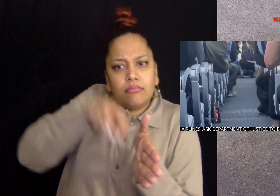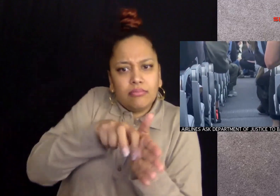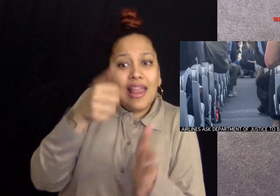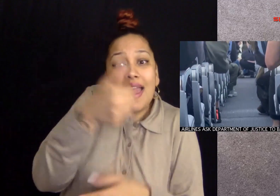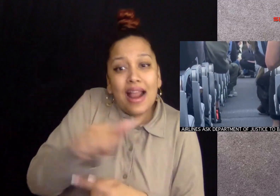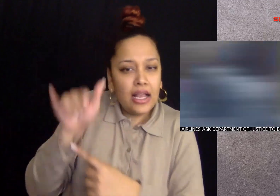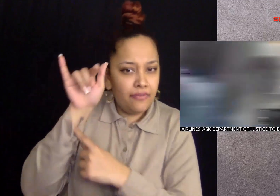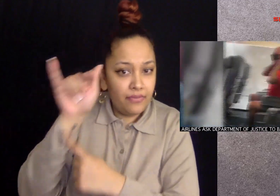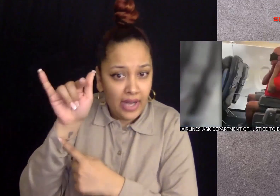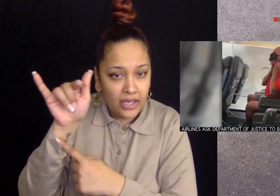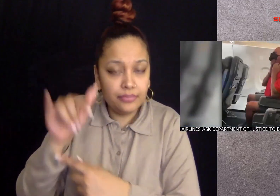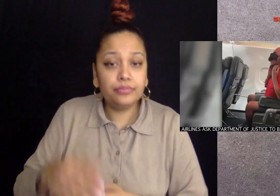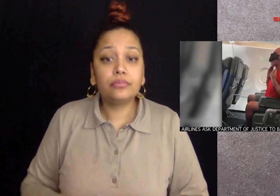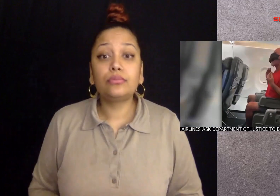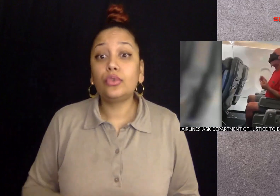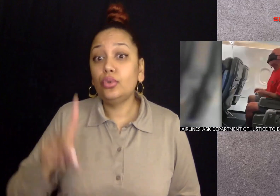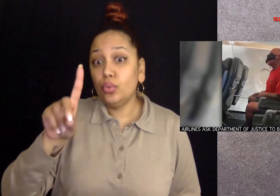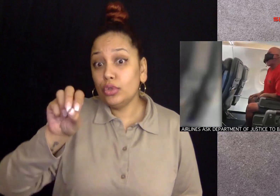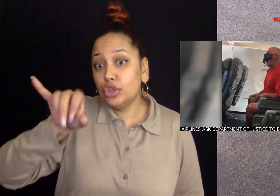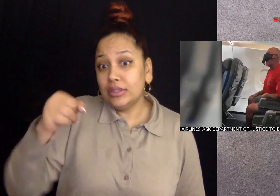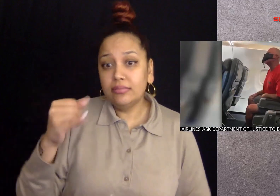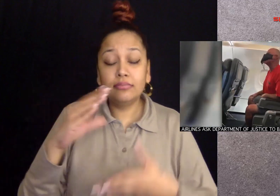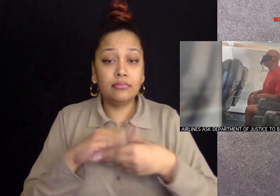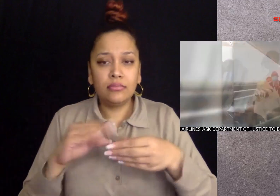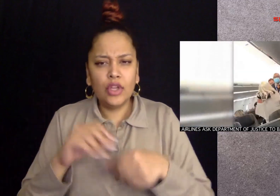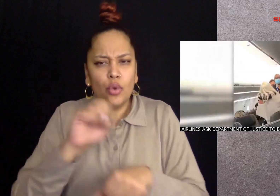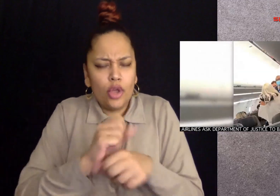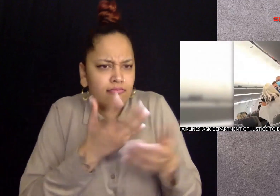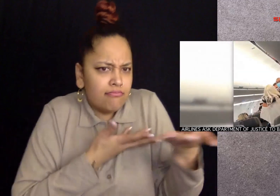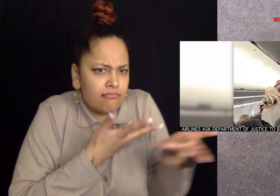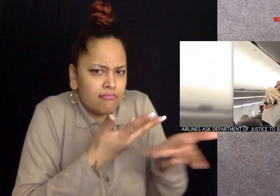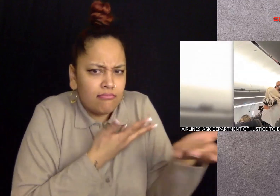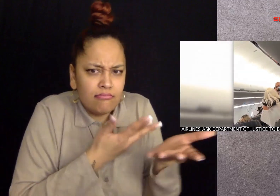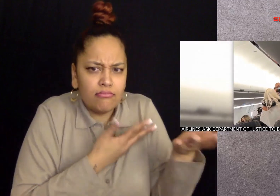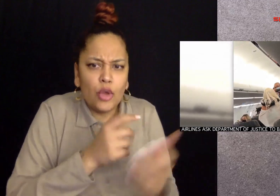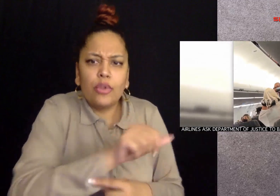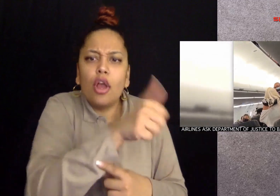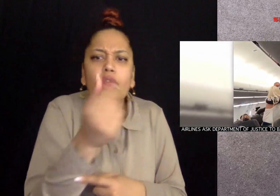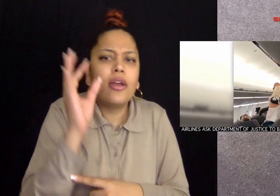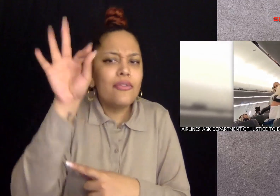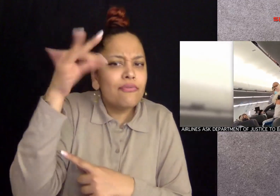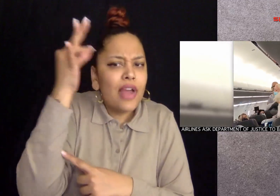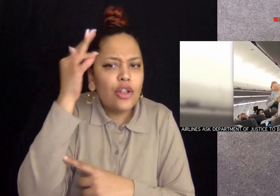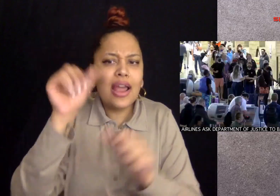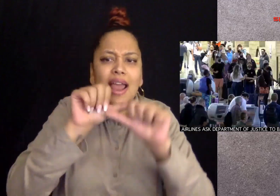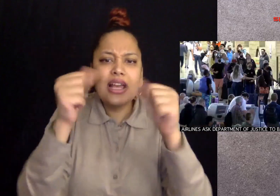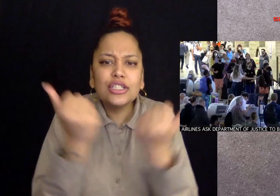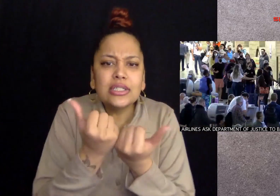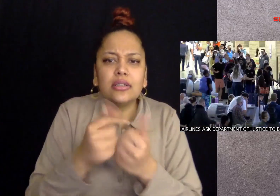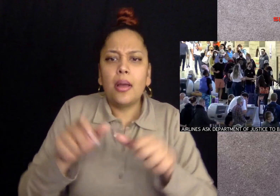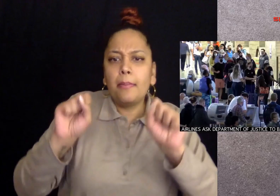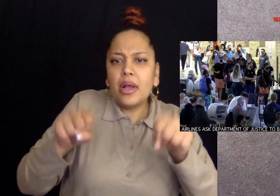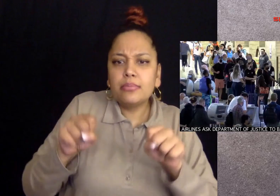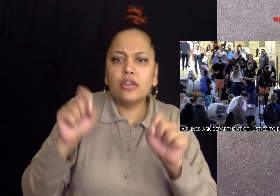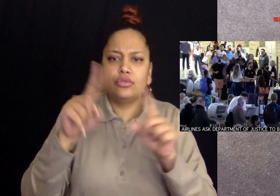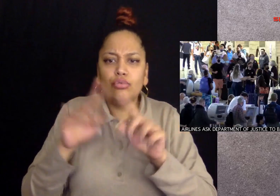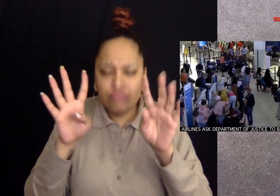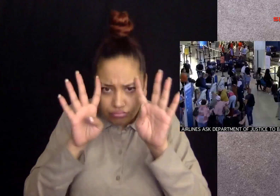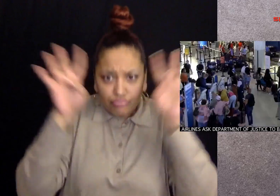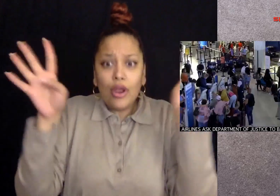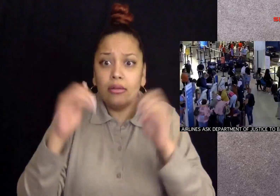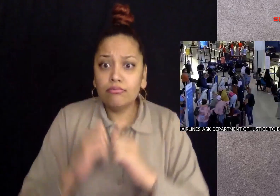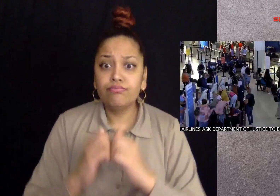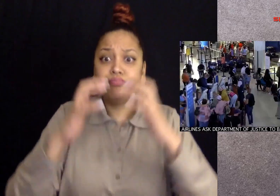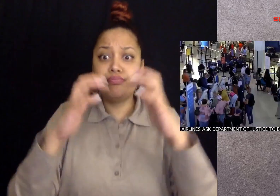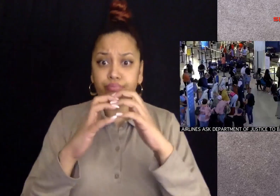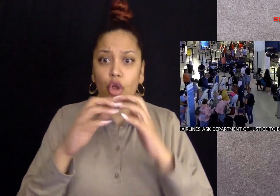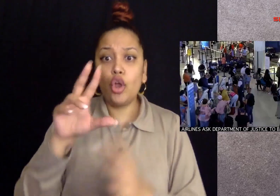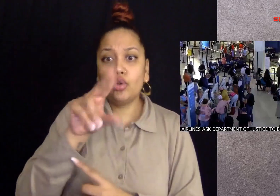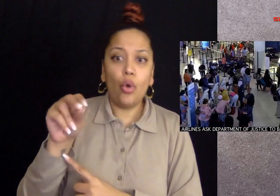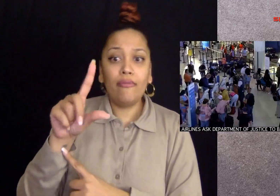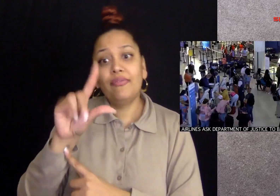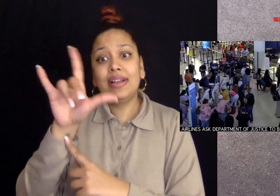passengers from boarding any flight the DOJ says it is working with other federal agencies